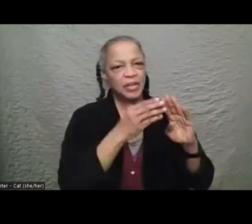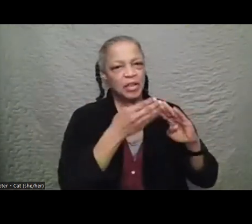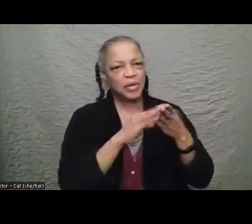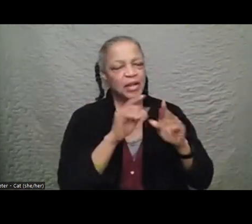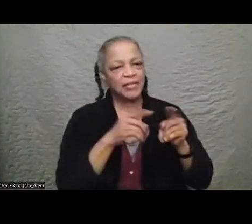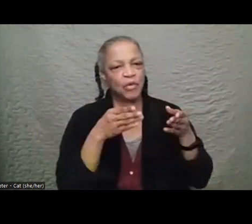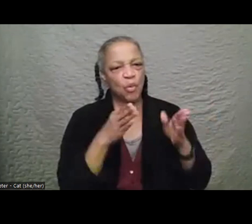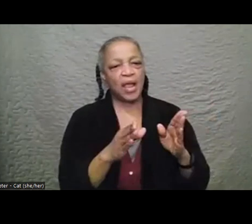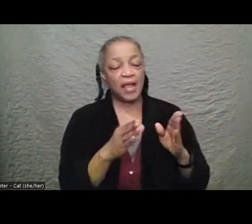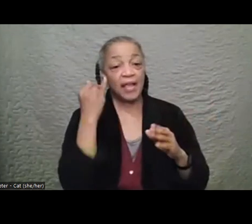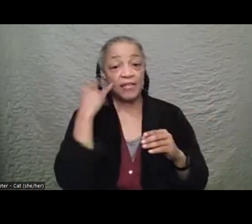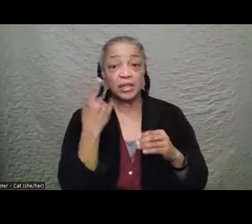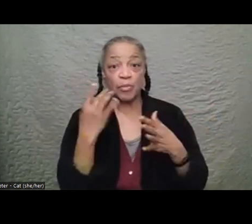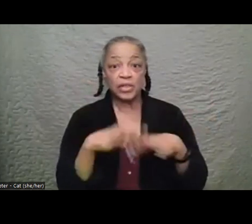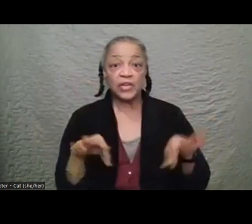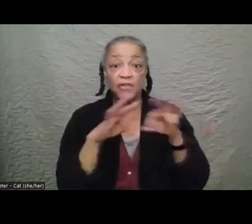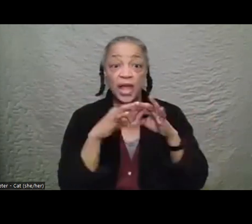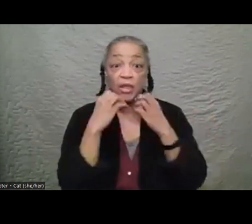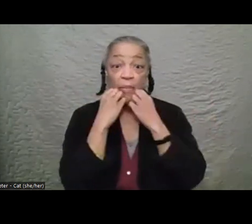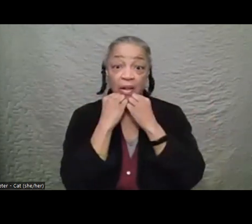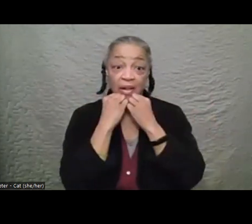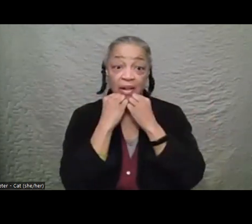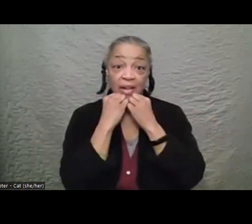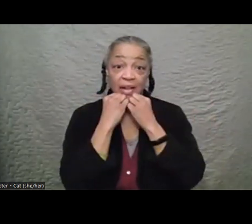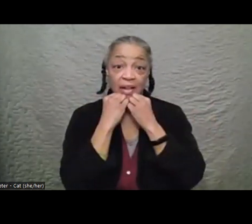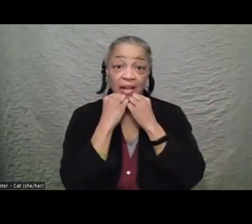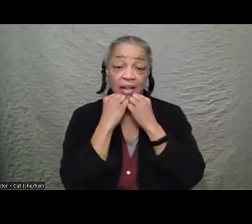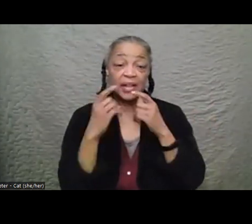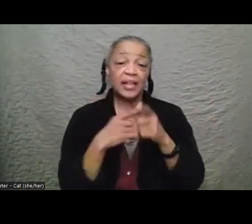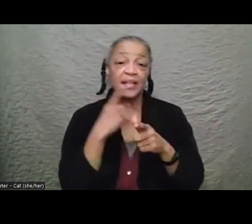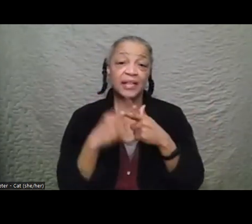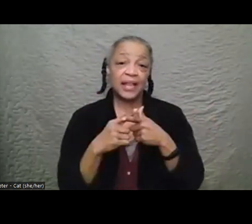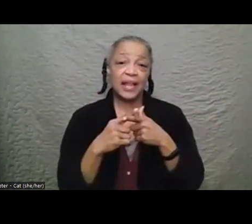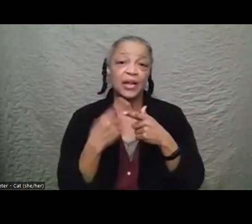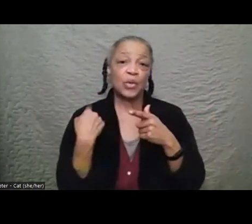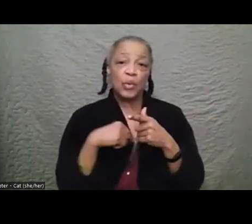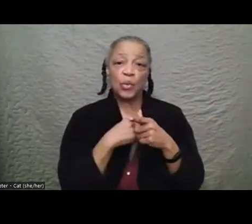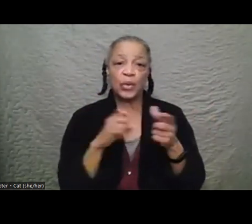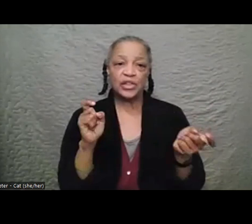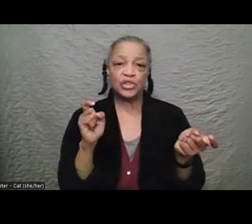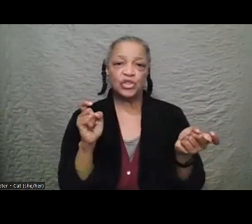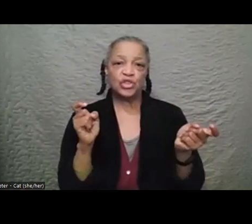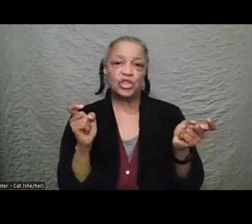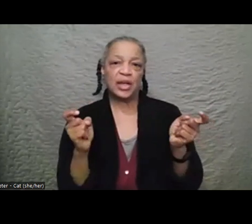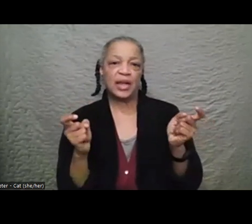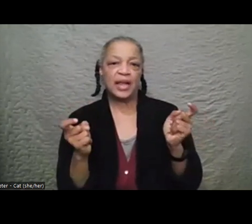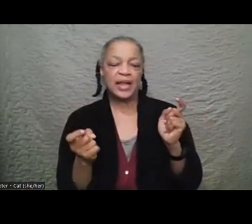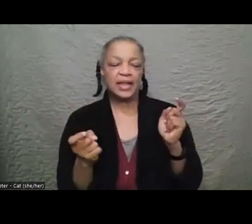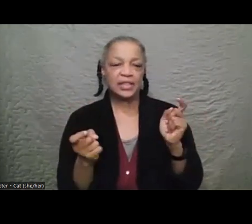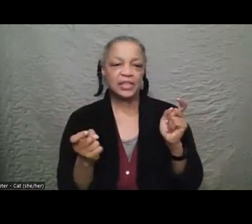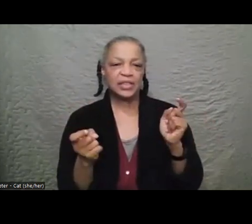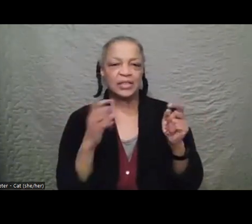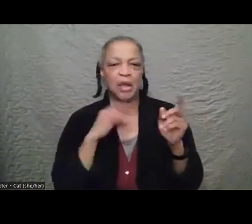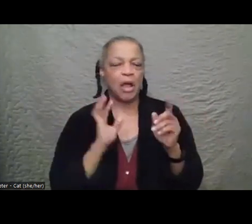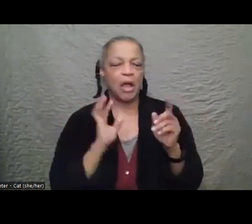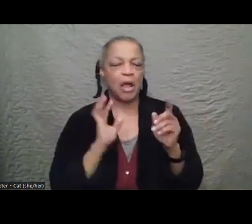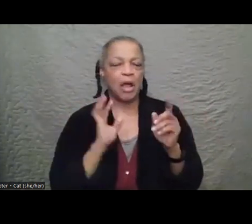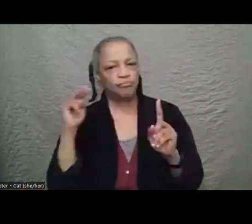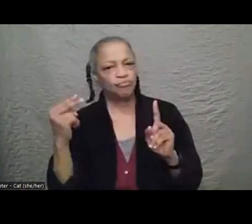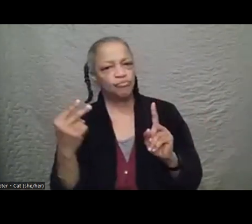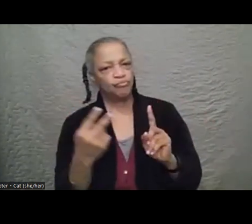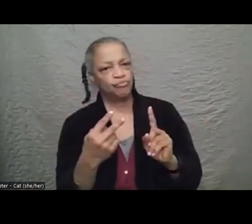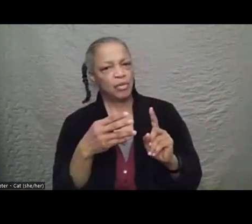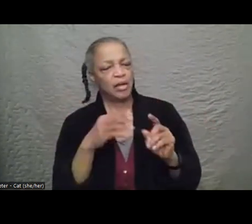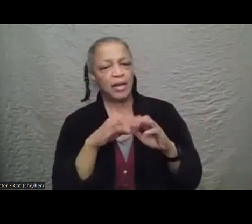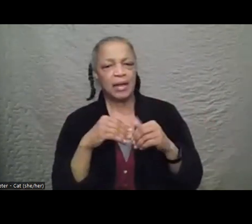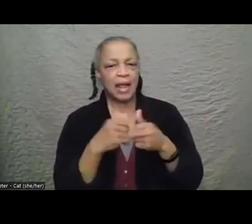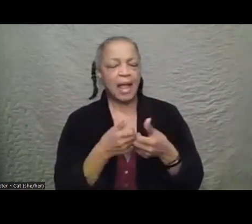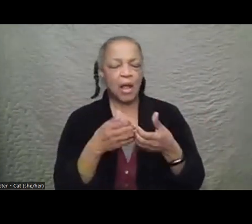is considered valuable, we then change our perspective on how we are treated.